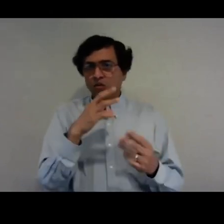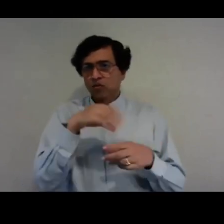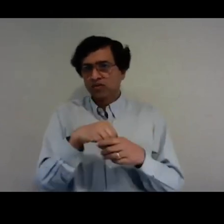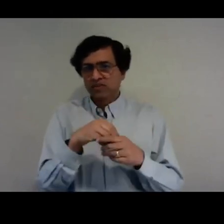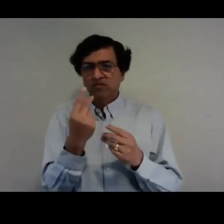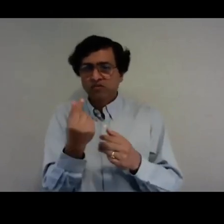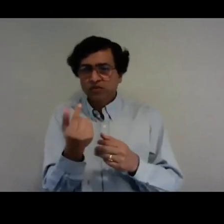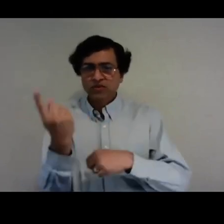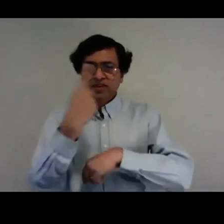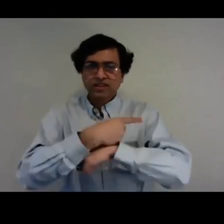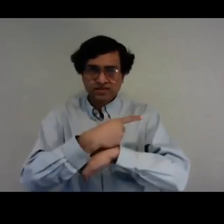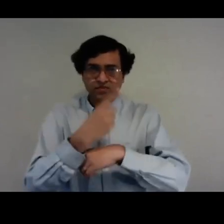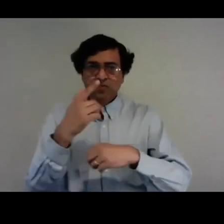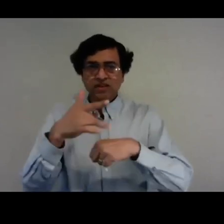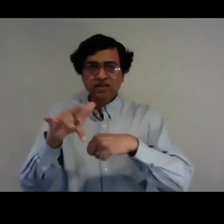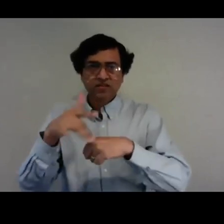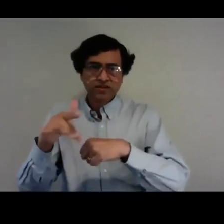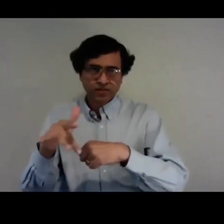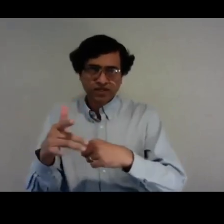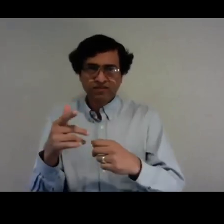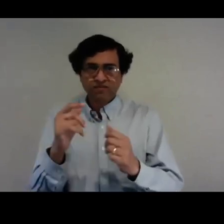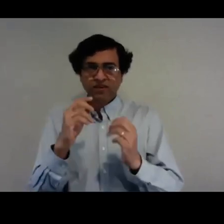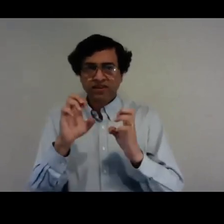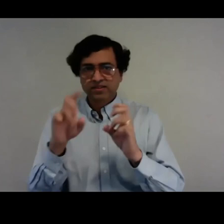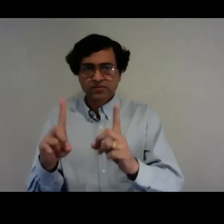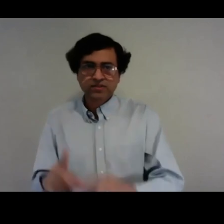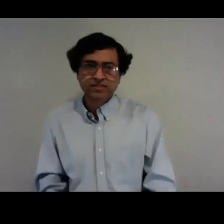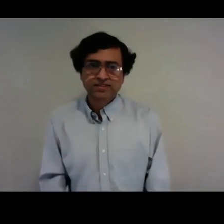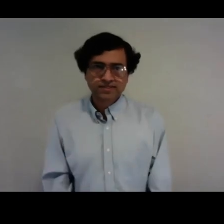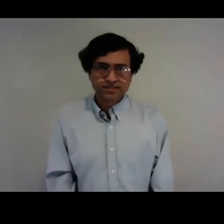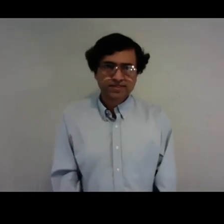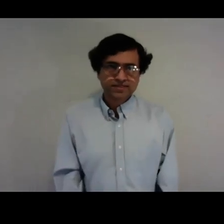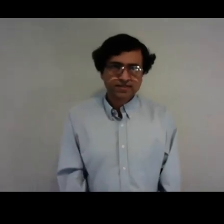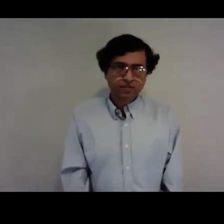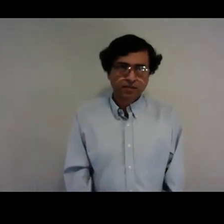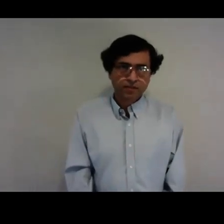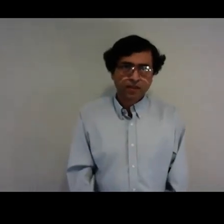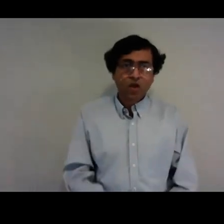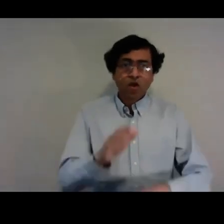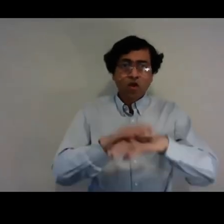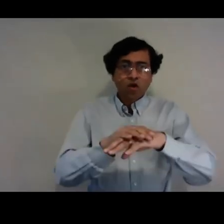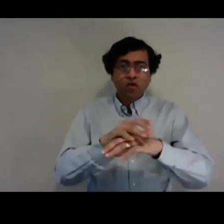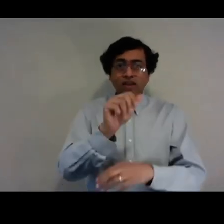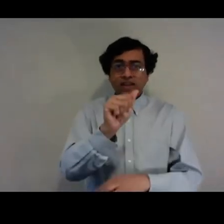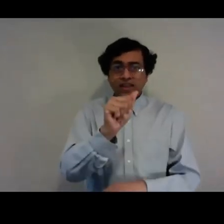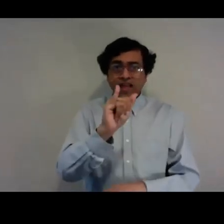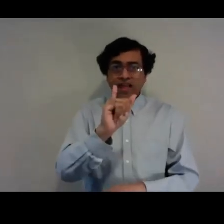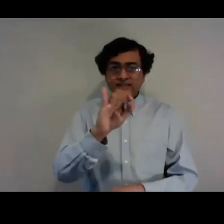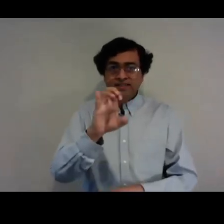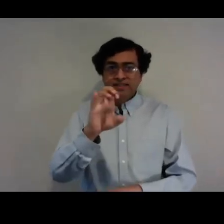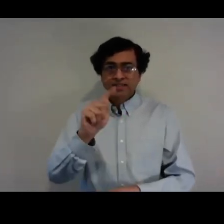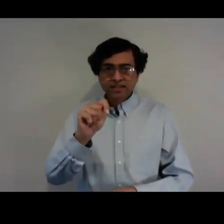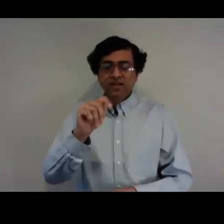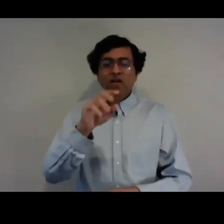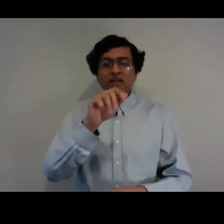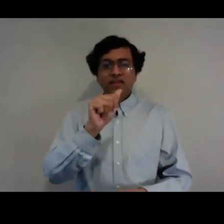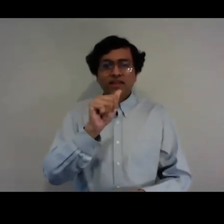research is geared towards is not necessarily the audience for today's discussion, but I will make something available.